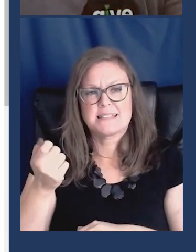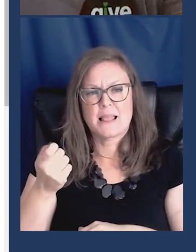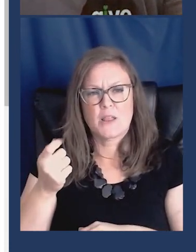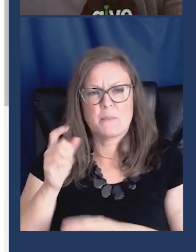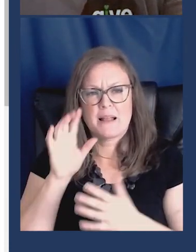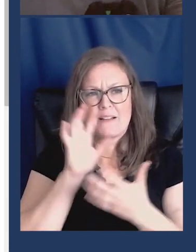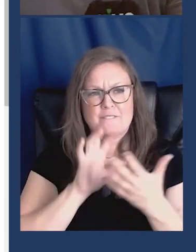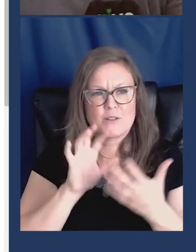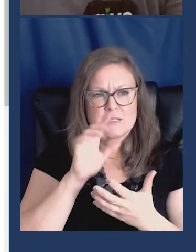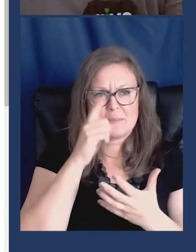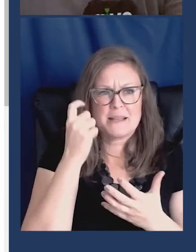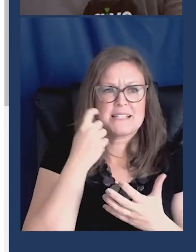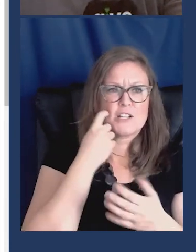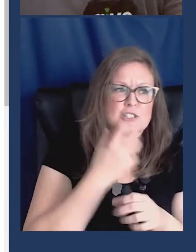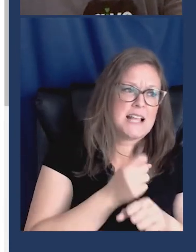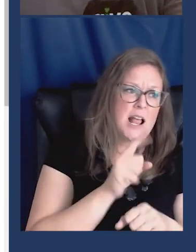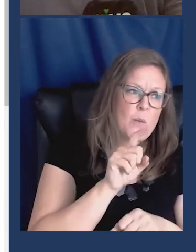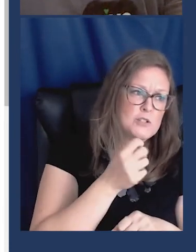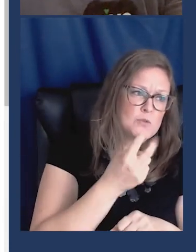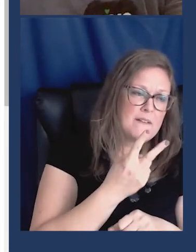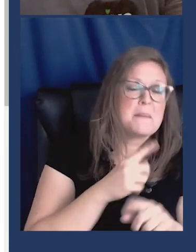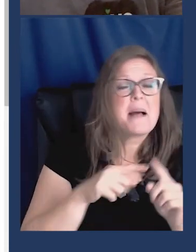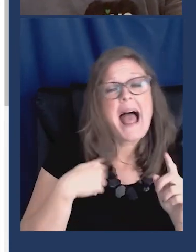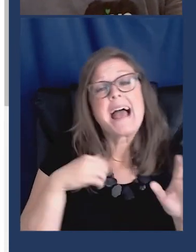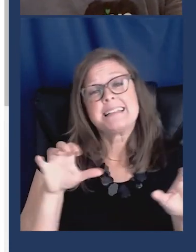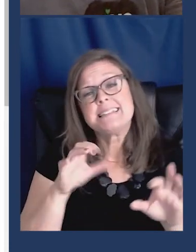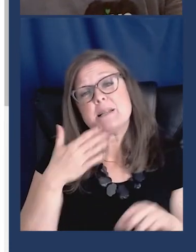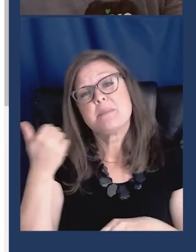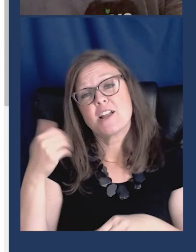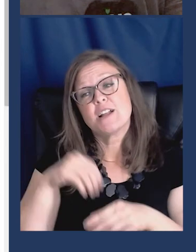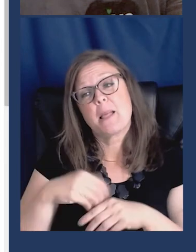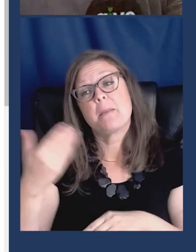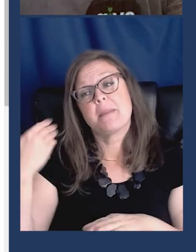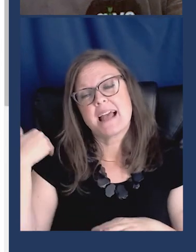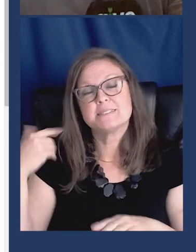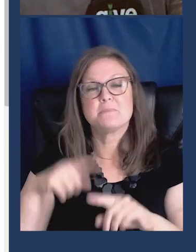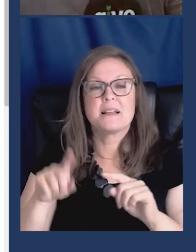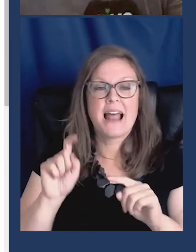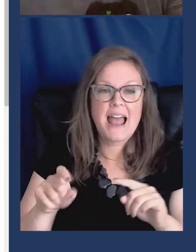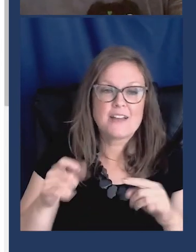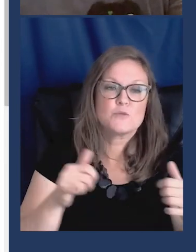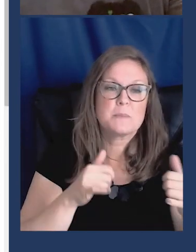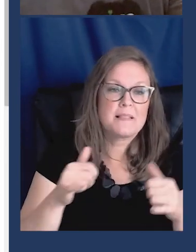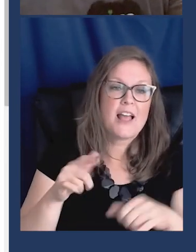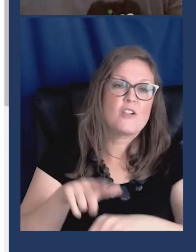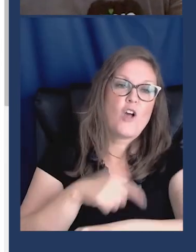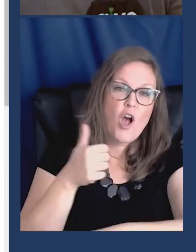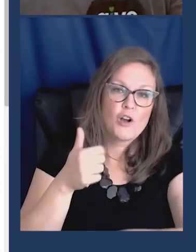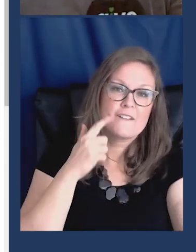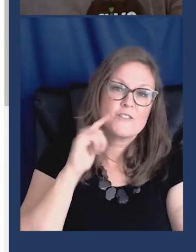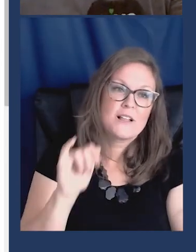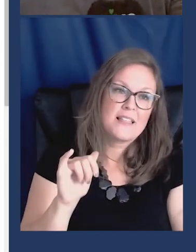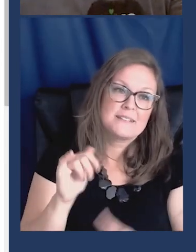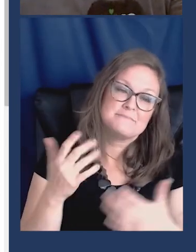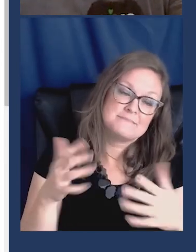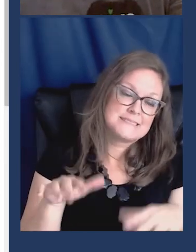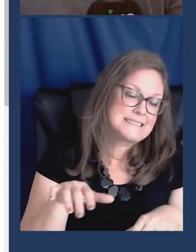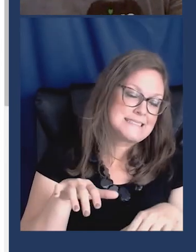I've done better in the past, but then, you know I had to play for longer to do that. So, you know, take what you can get. So, yeah, so and we got